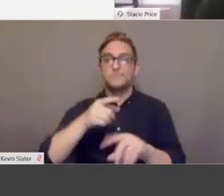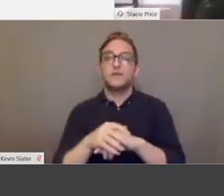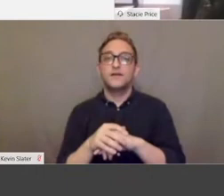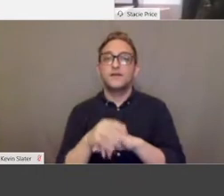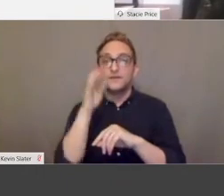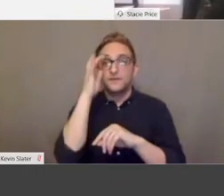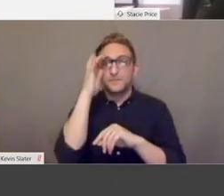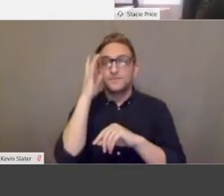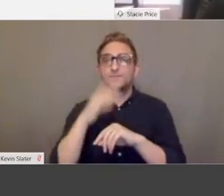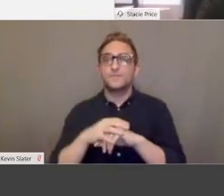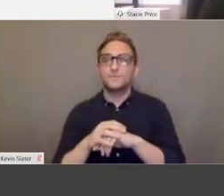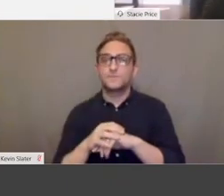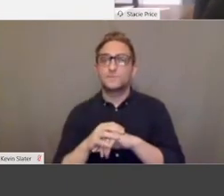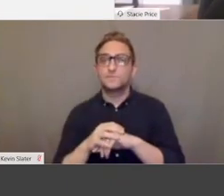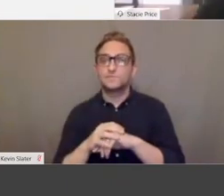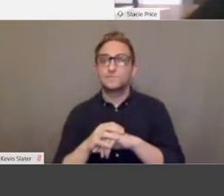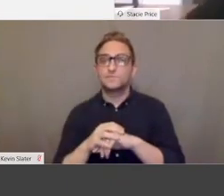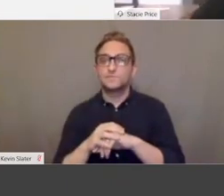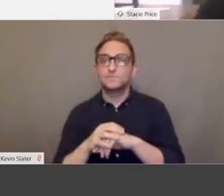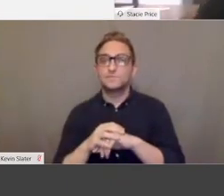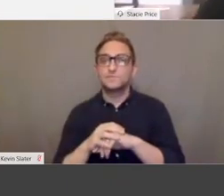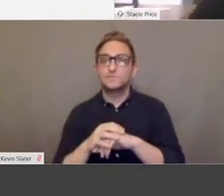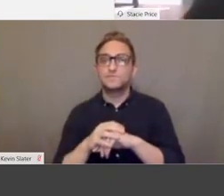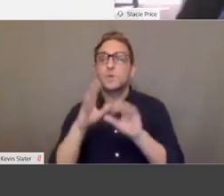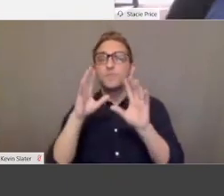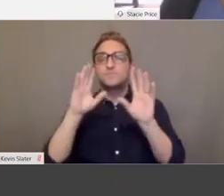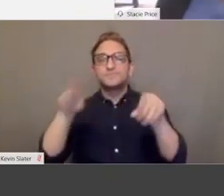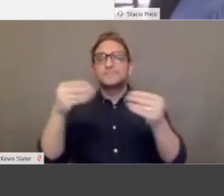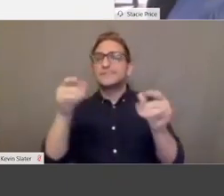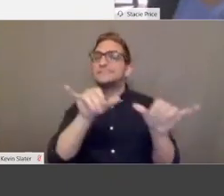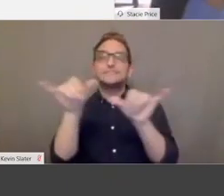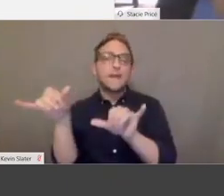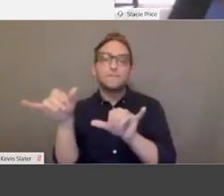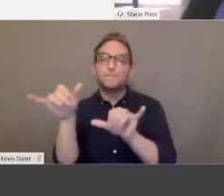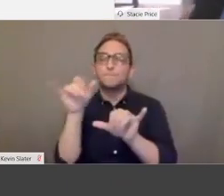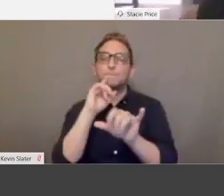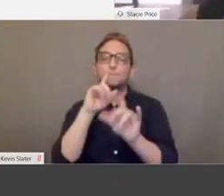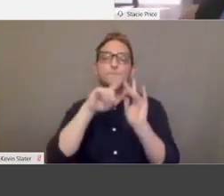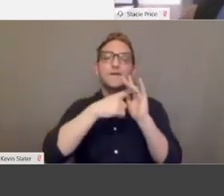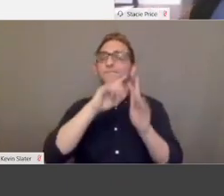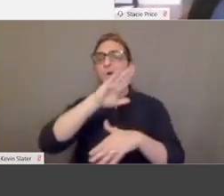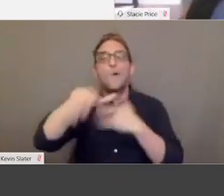I'll give you the same disclaimer I think all lawyers, this is what they give you first